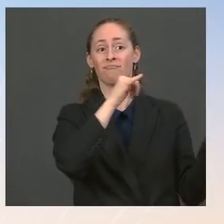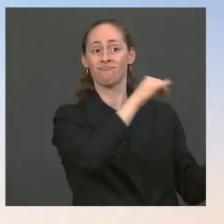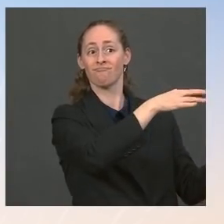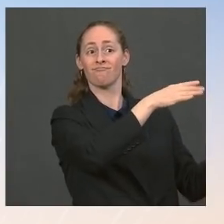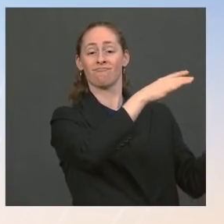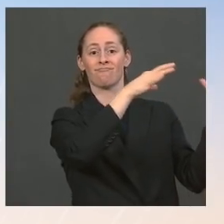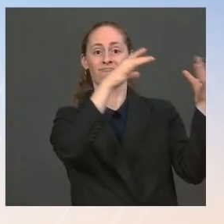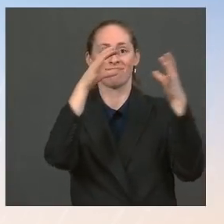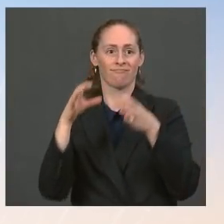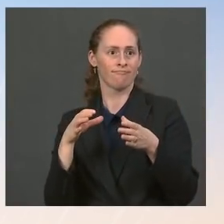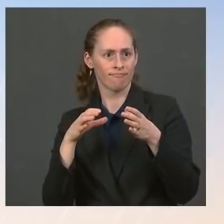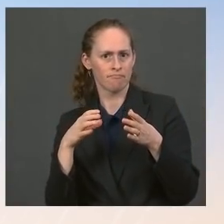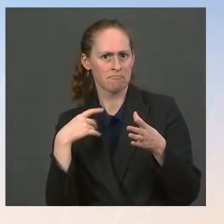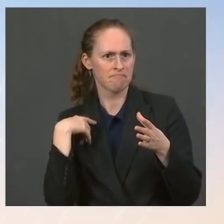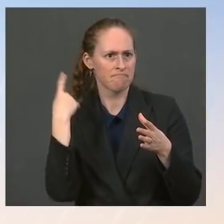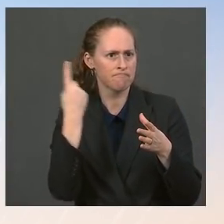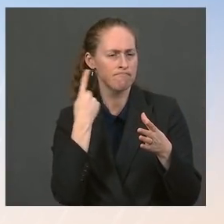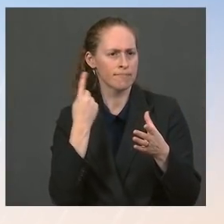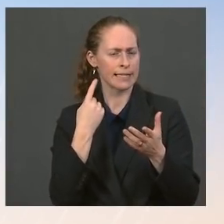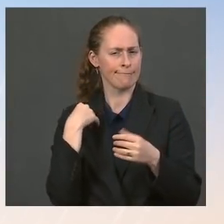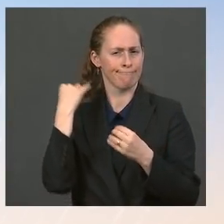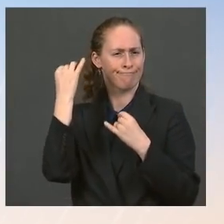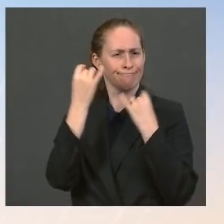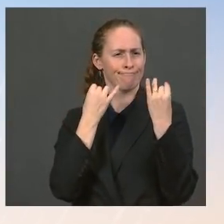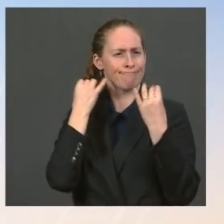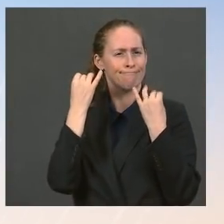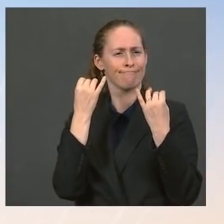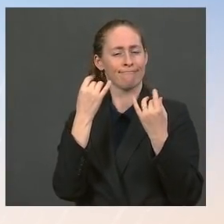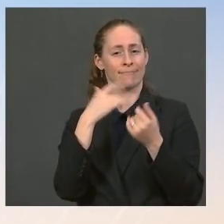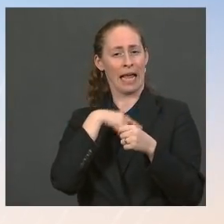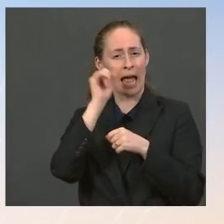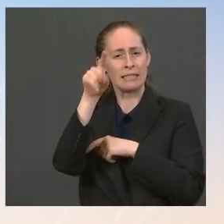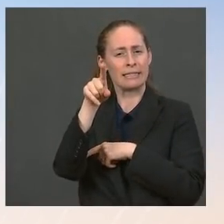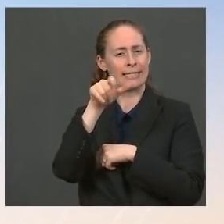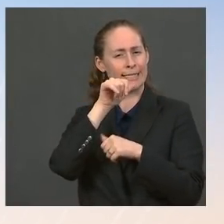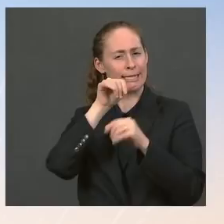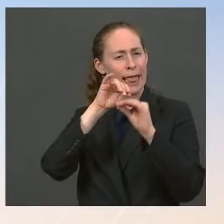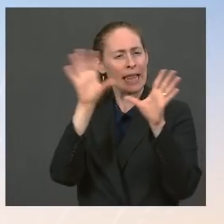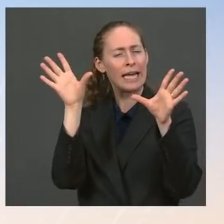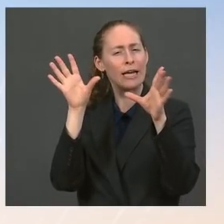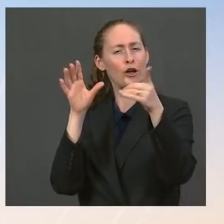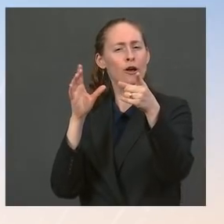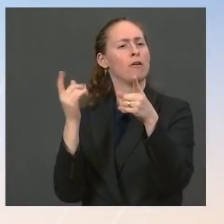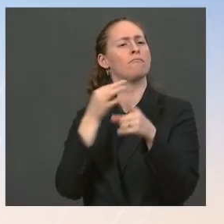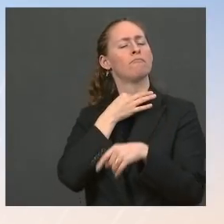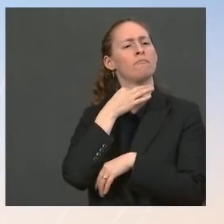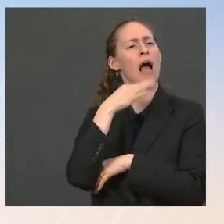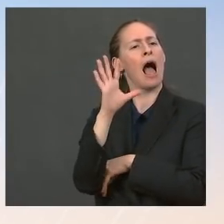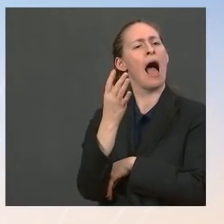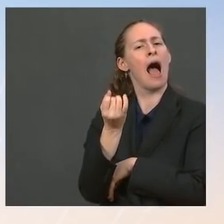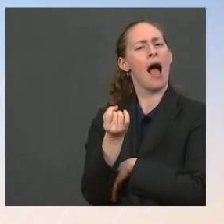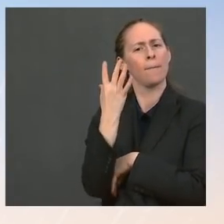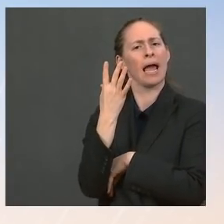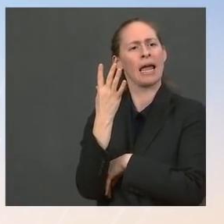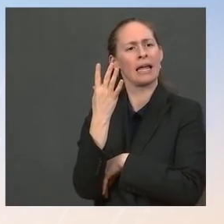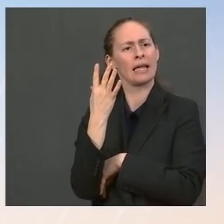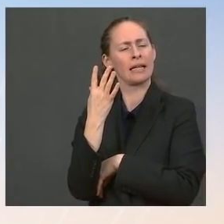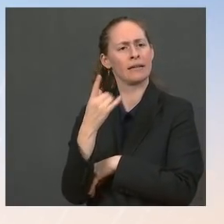that haven't entirely been answered, and I'm just curious if you know how many cases of forced marriage or so-called "child brides"